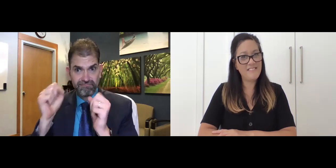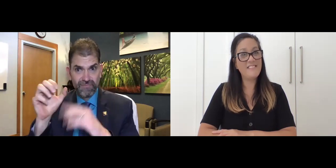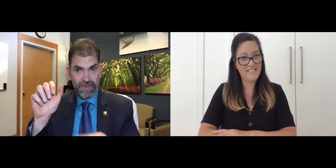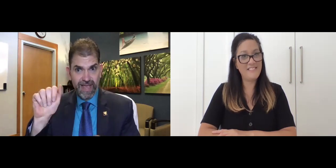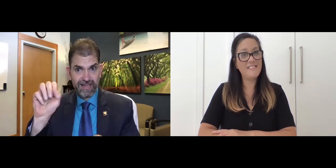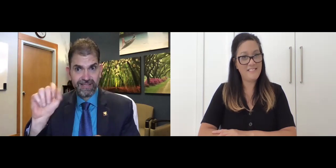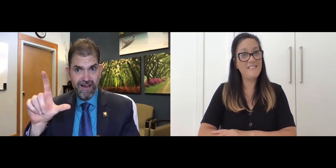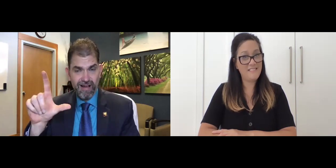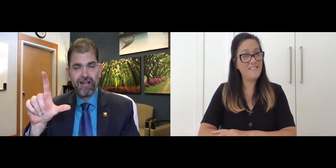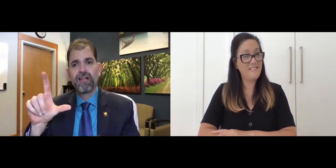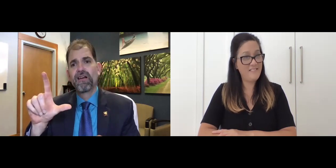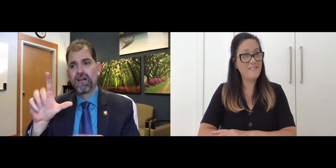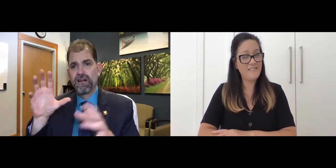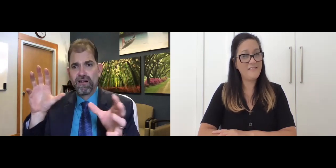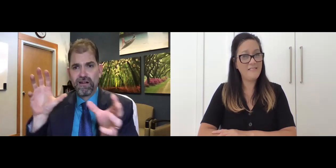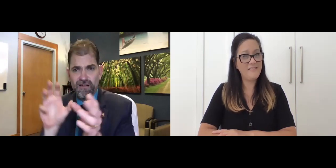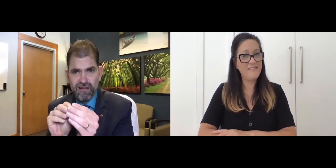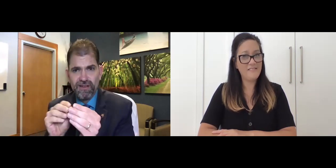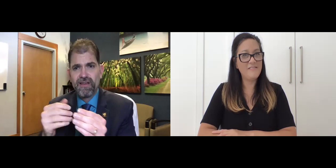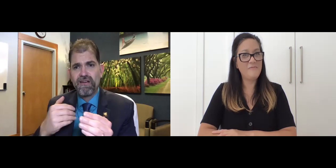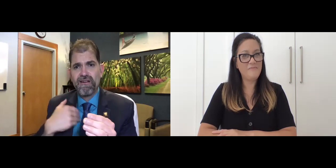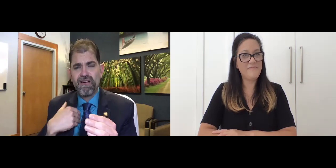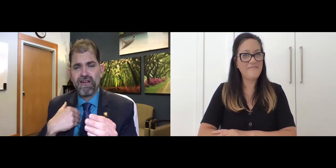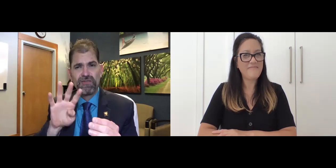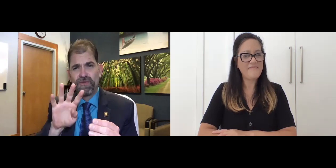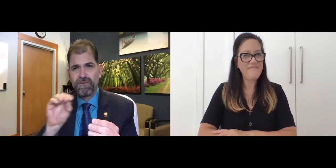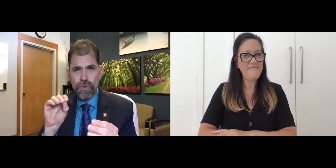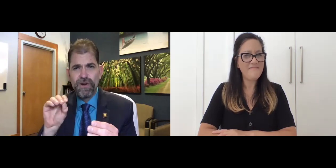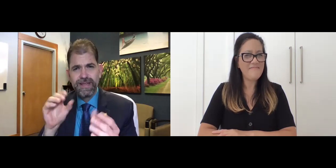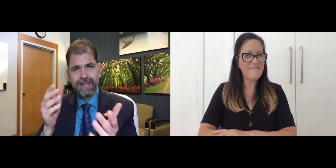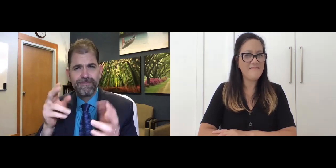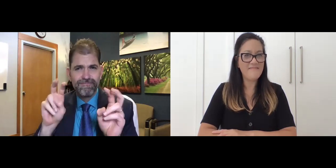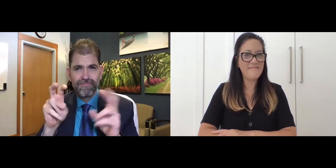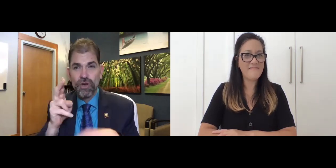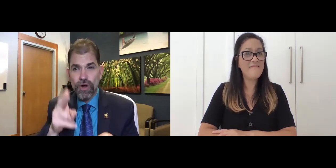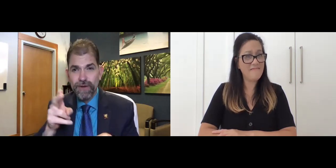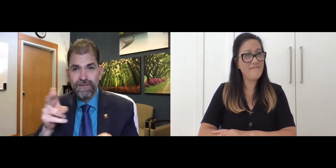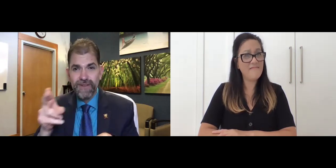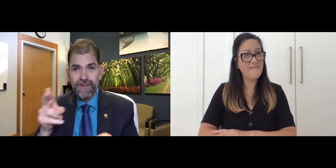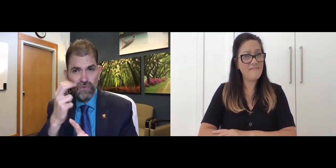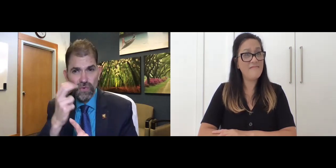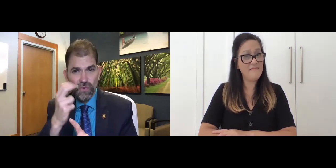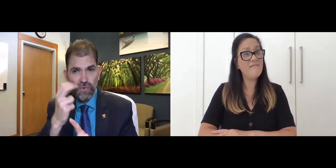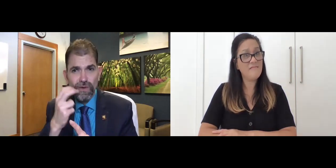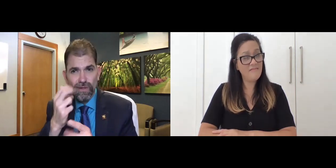deaf signing students all together out of 40 maybe hard of